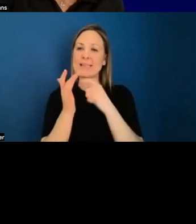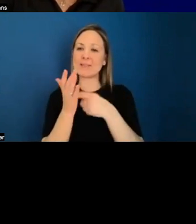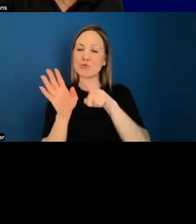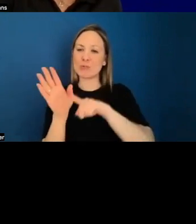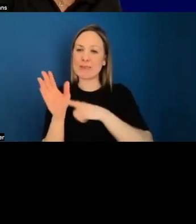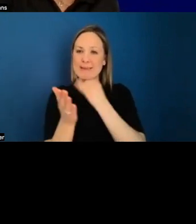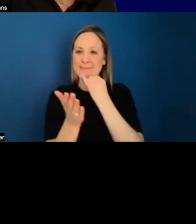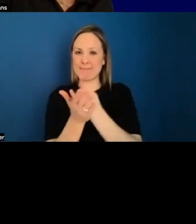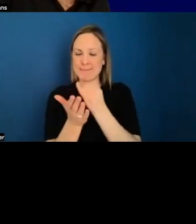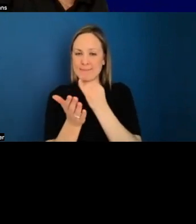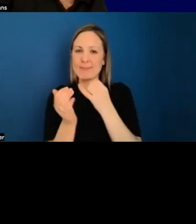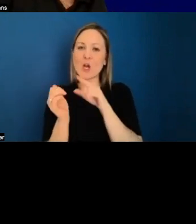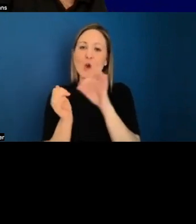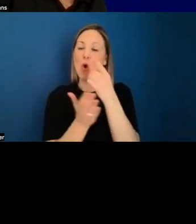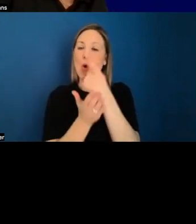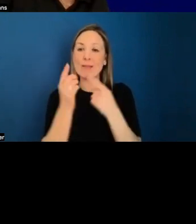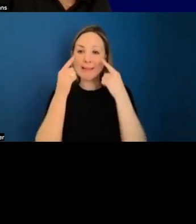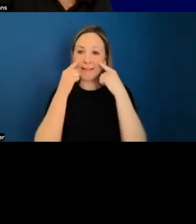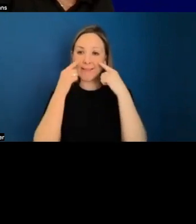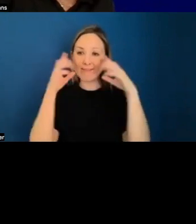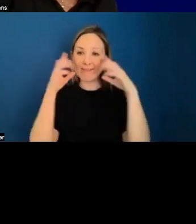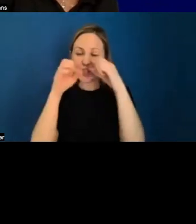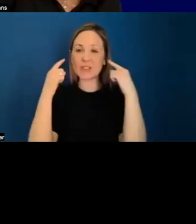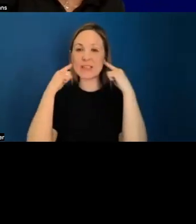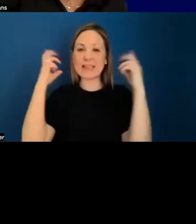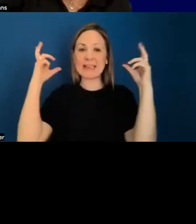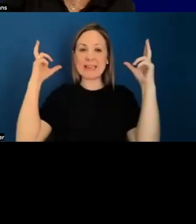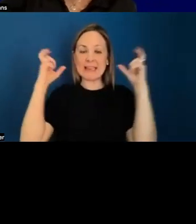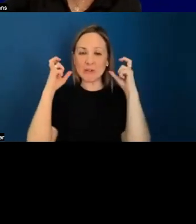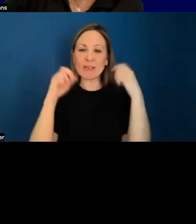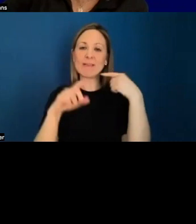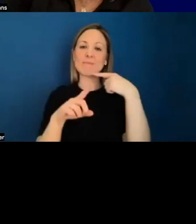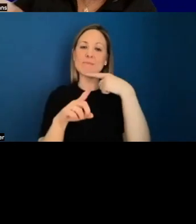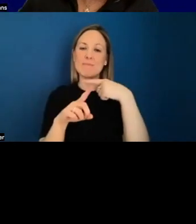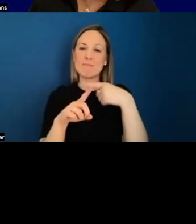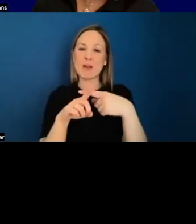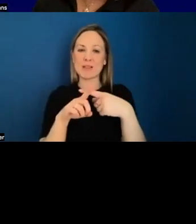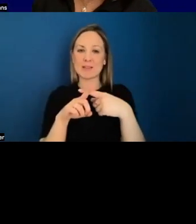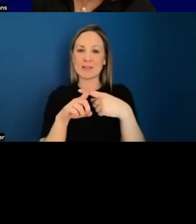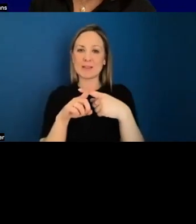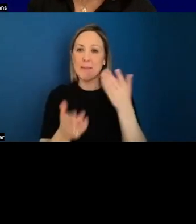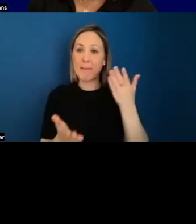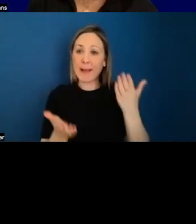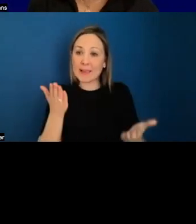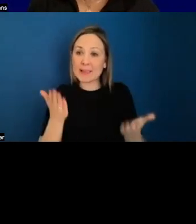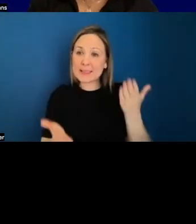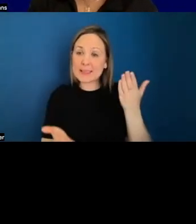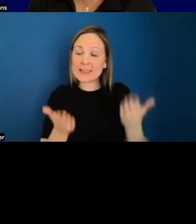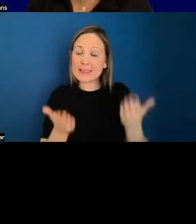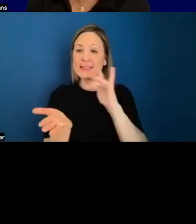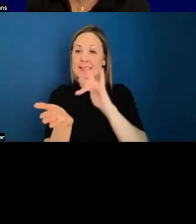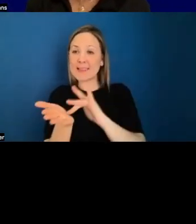not only with vision, hearing and also with the senses that perceive balance, touch, temperature,